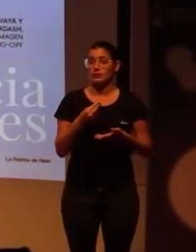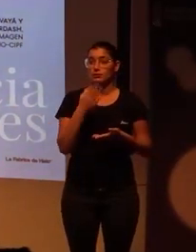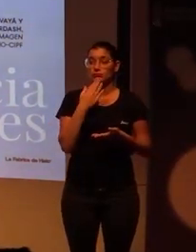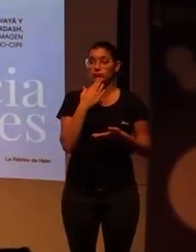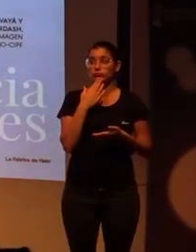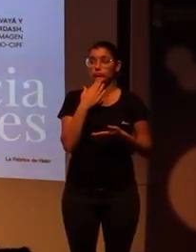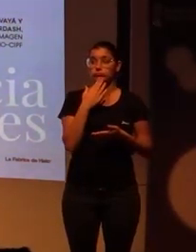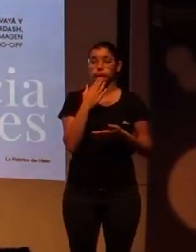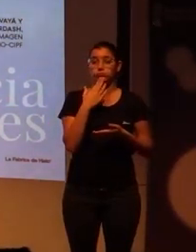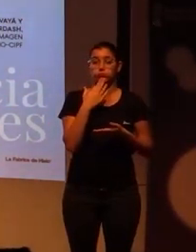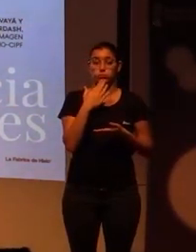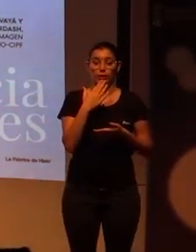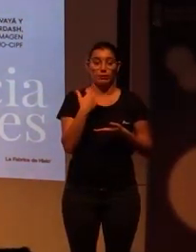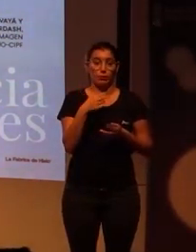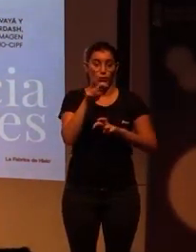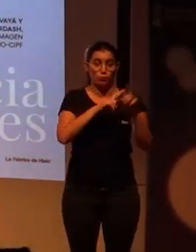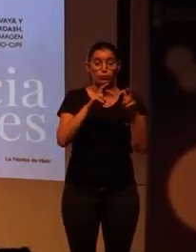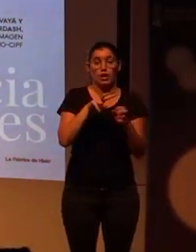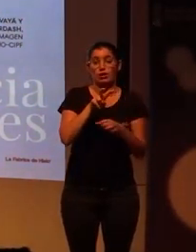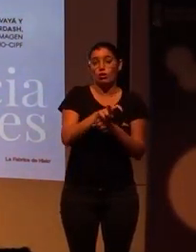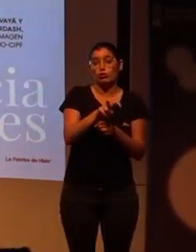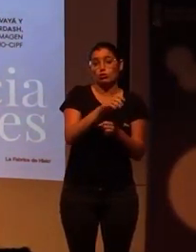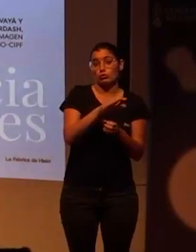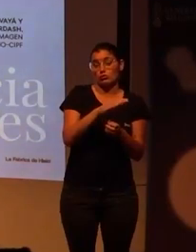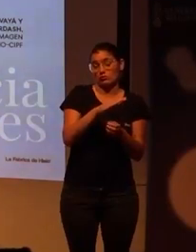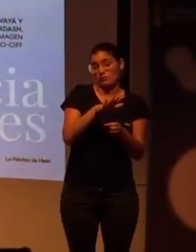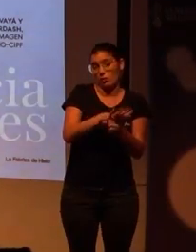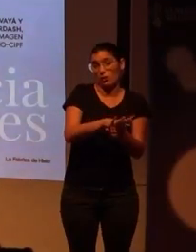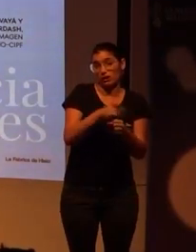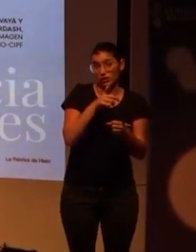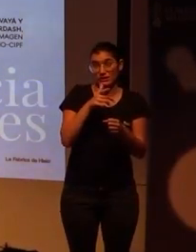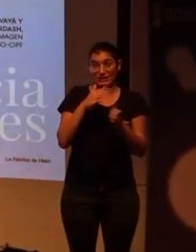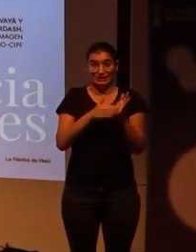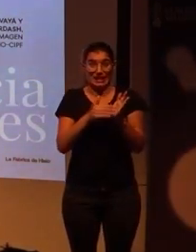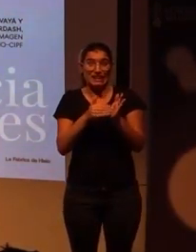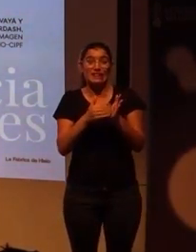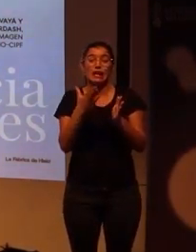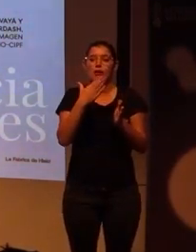search for urban gardens in Valencia and, for example, you can find the Sociopolis garden,